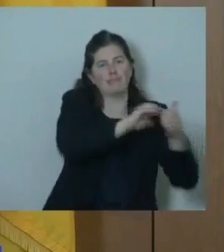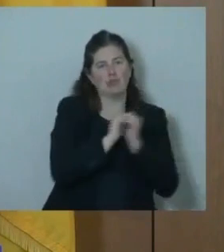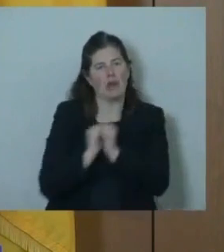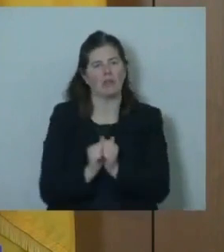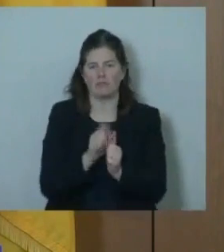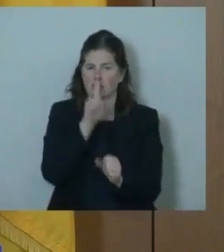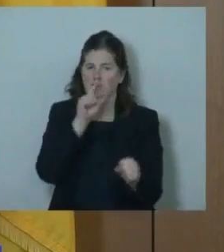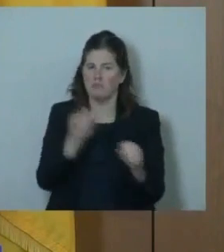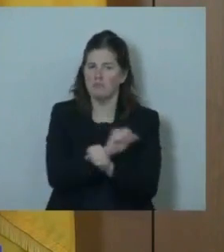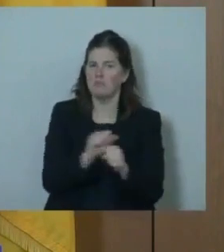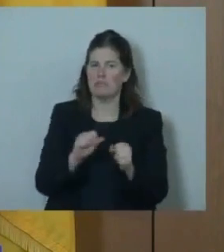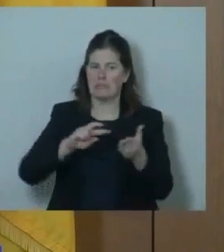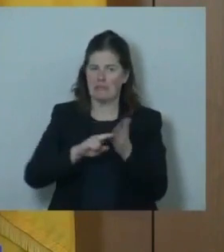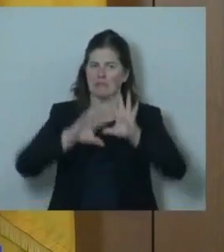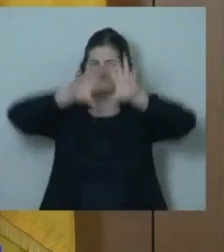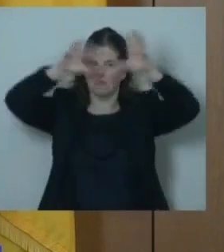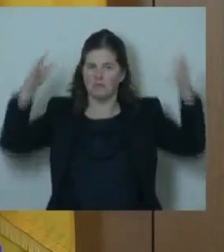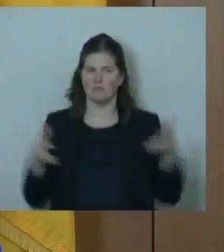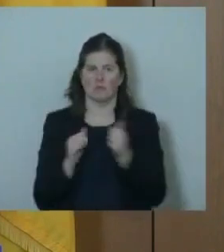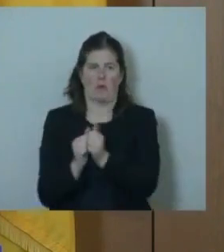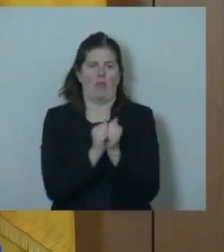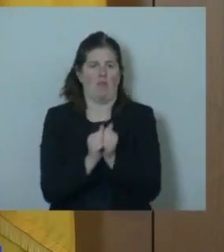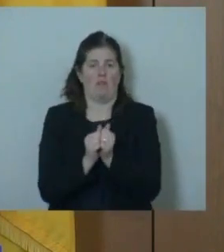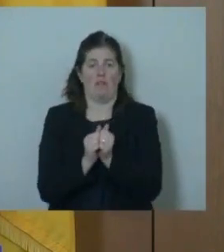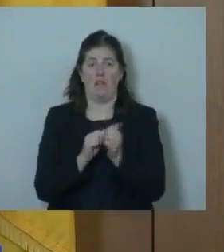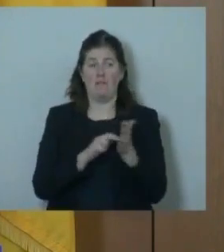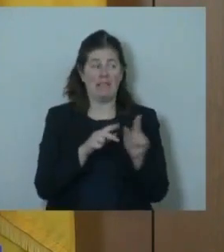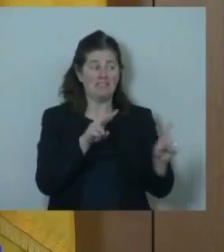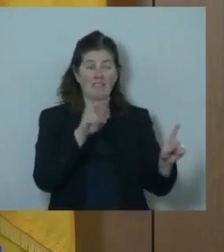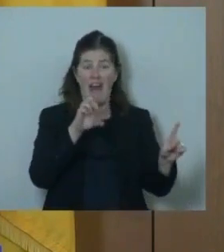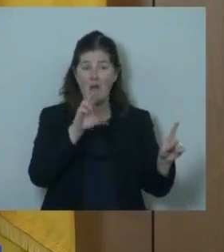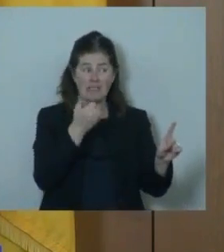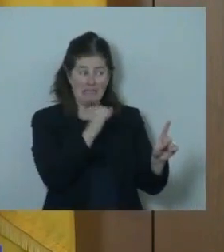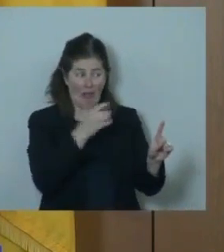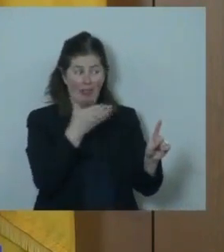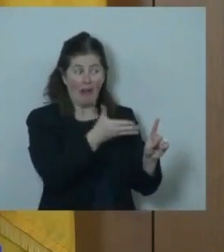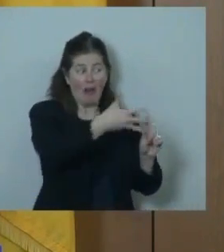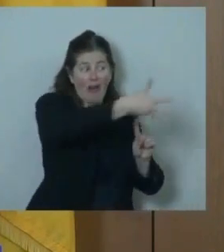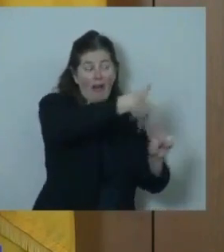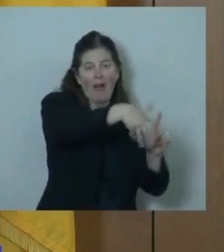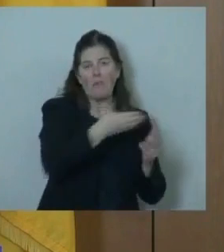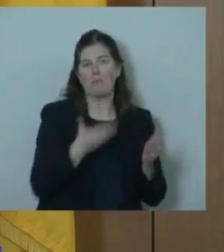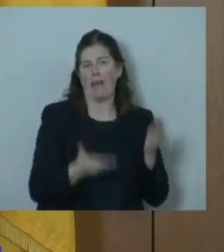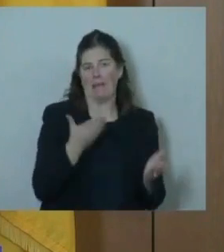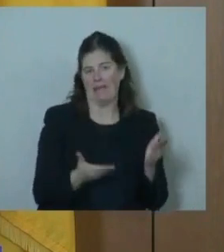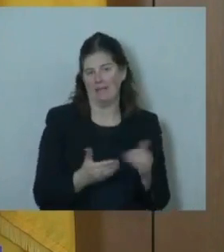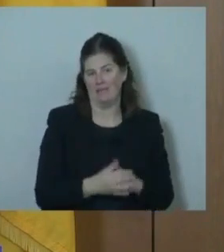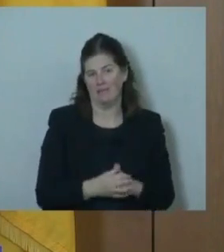STATE DOES NOT MEAN YOU ARE NOT IN THIS FIGHT AGAINST THIS VIRUS.